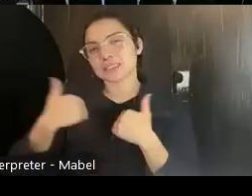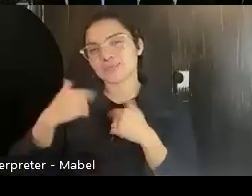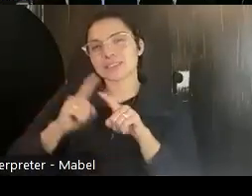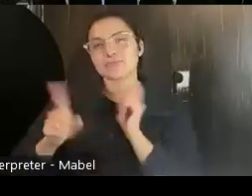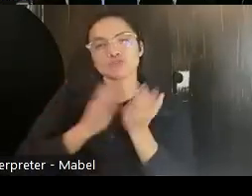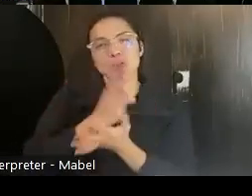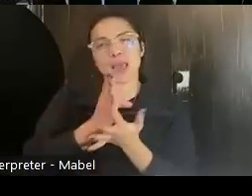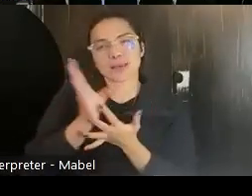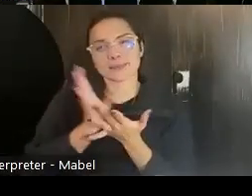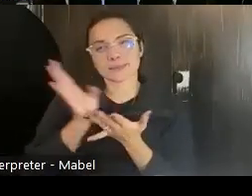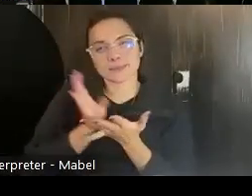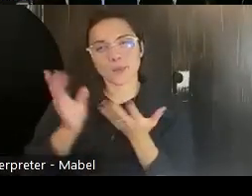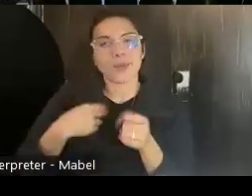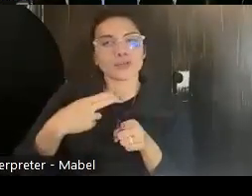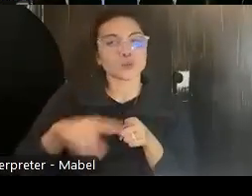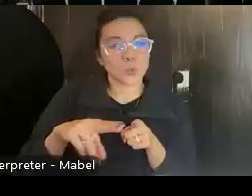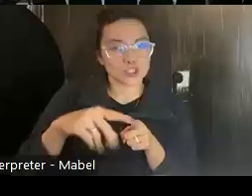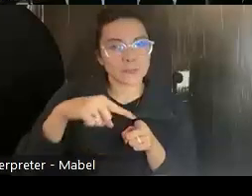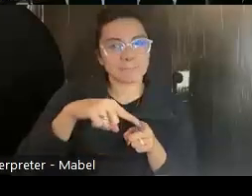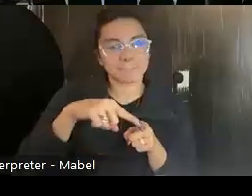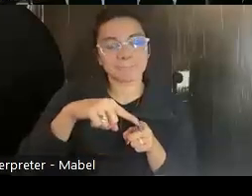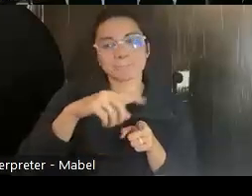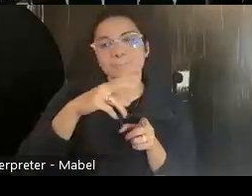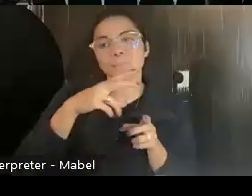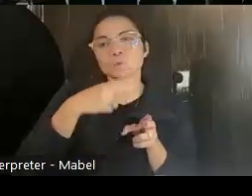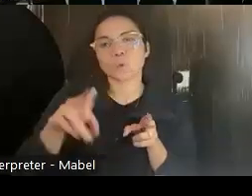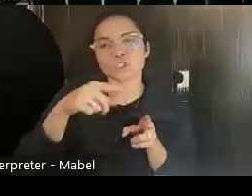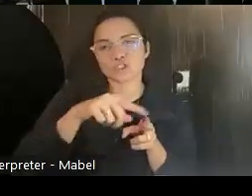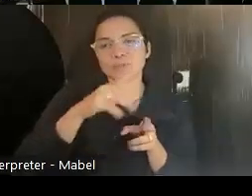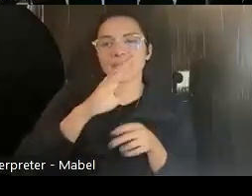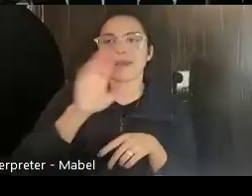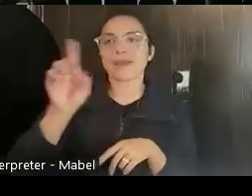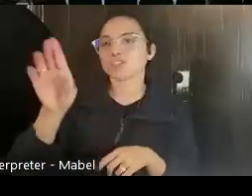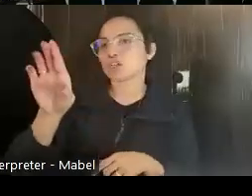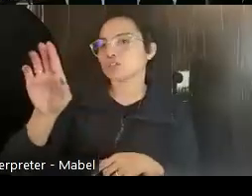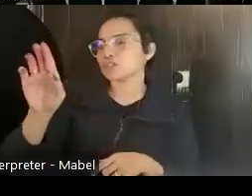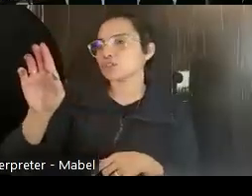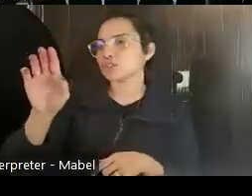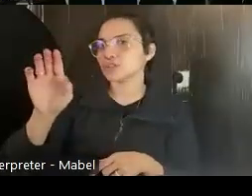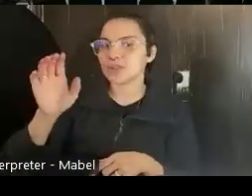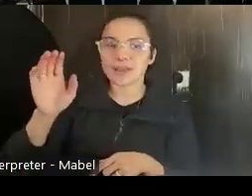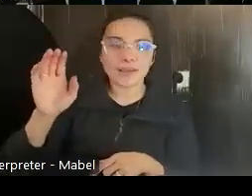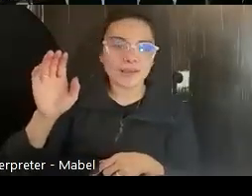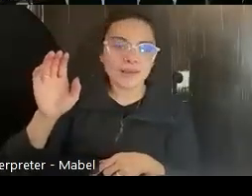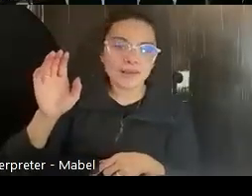have a short-term track that uh doctors hunt and Malcolm uh develop called the ready track uh which